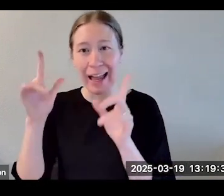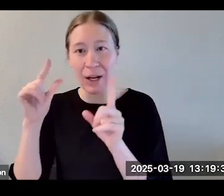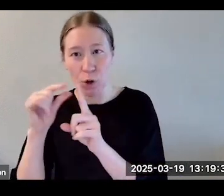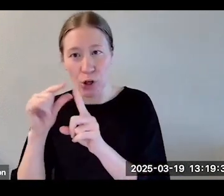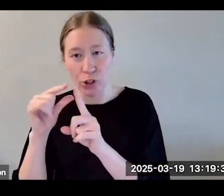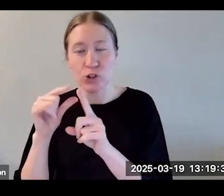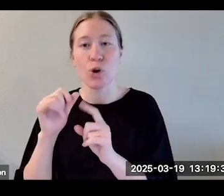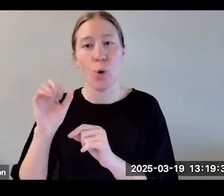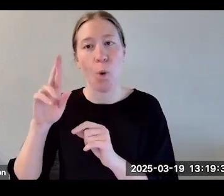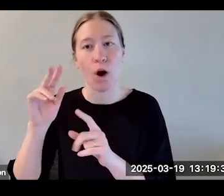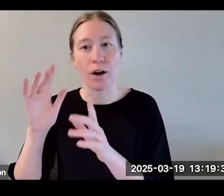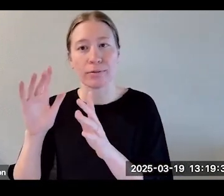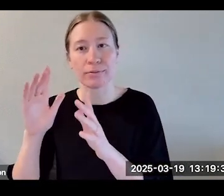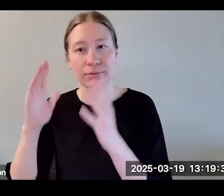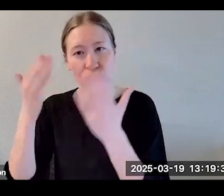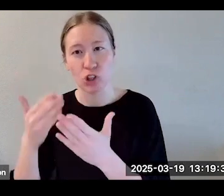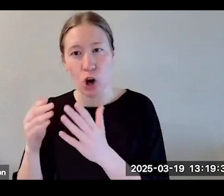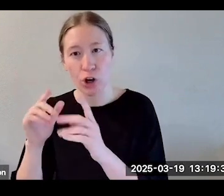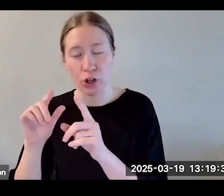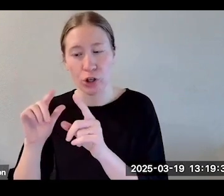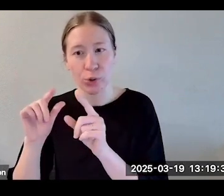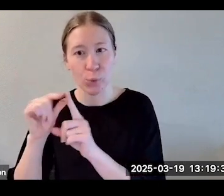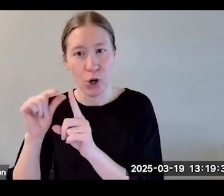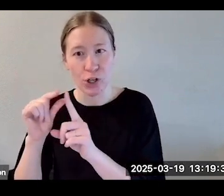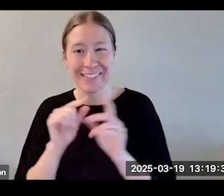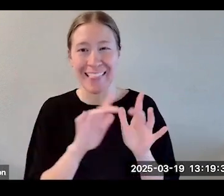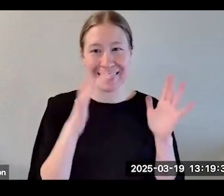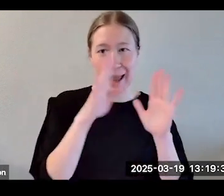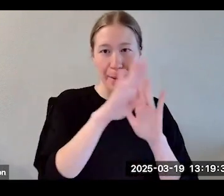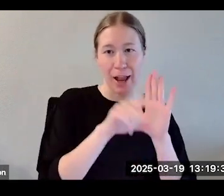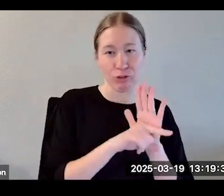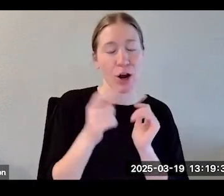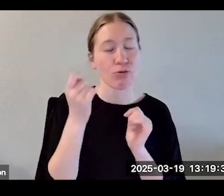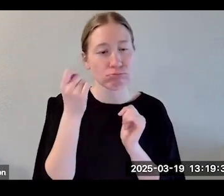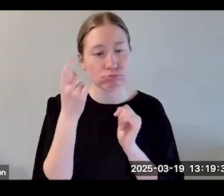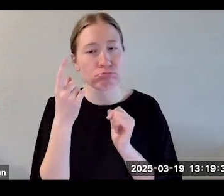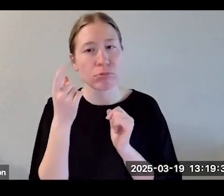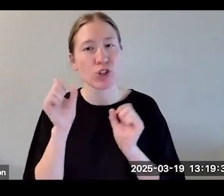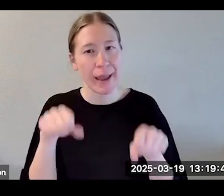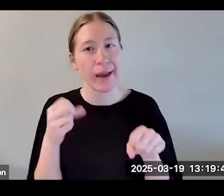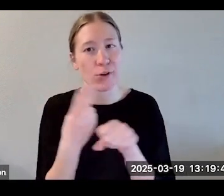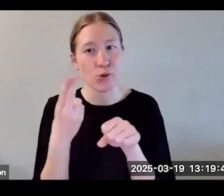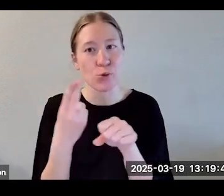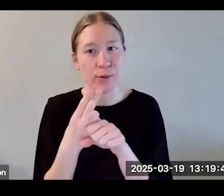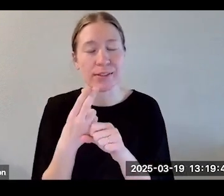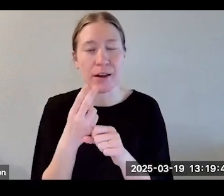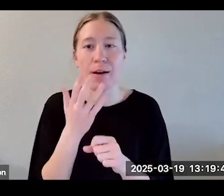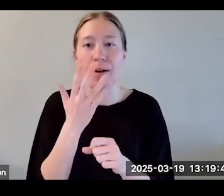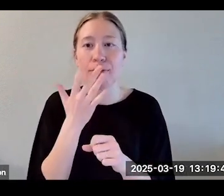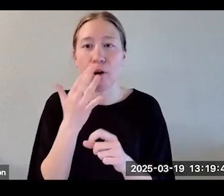However, you can always use a color contrast checker if you're more creative with your color choices.